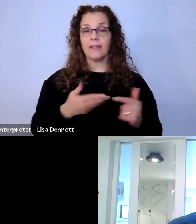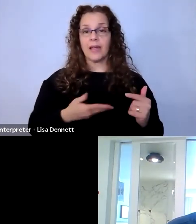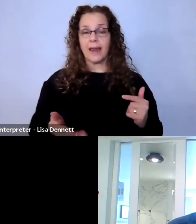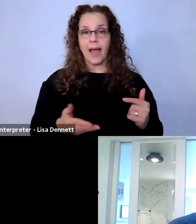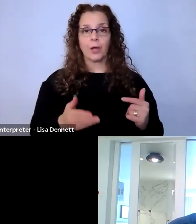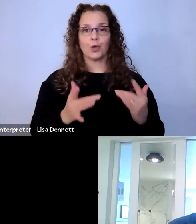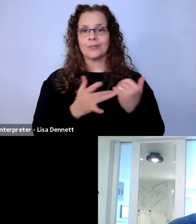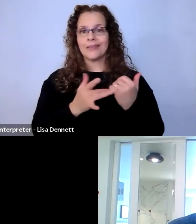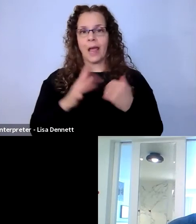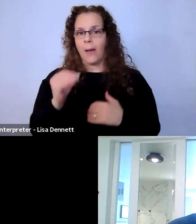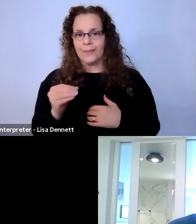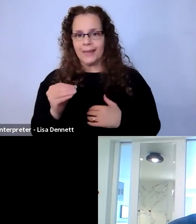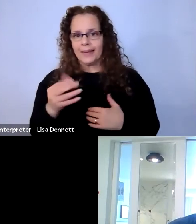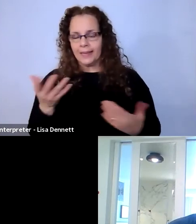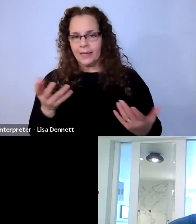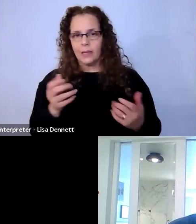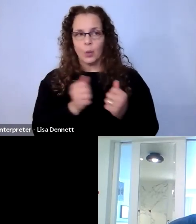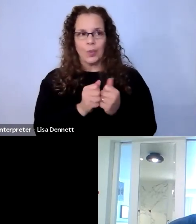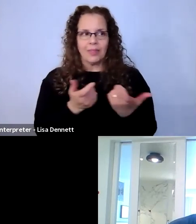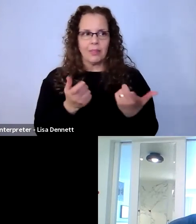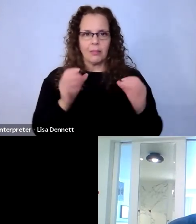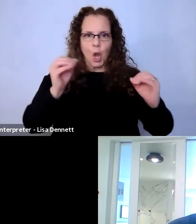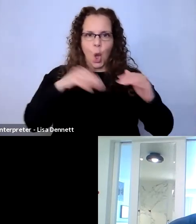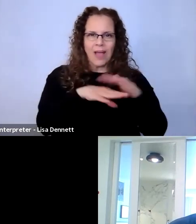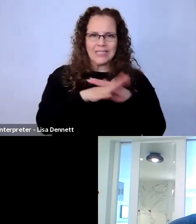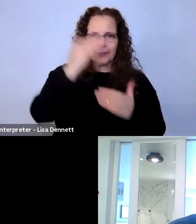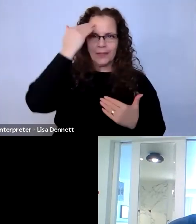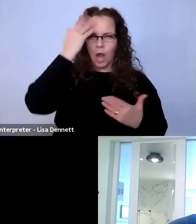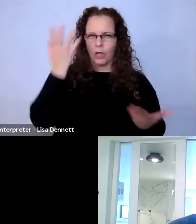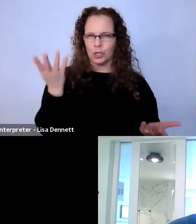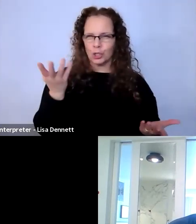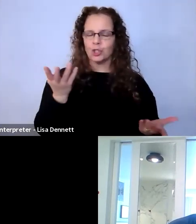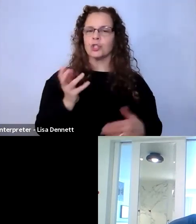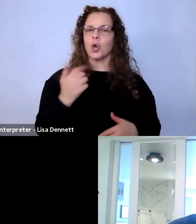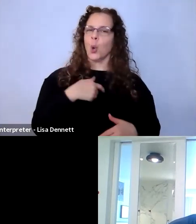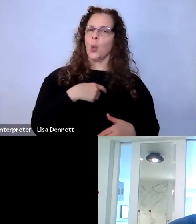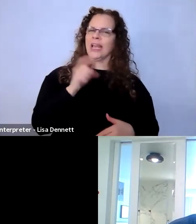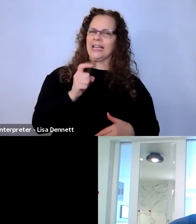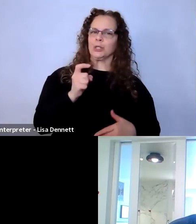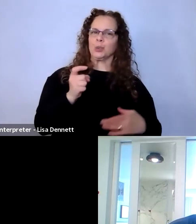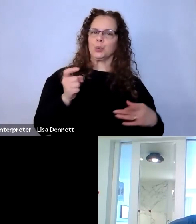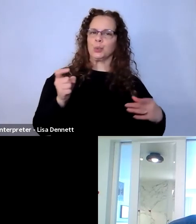with little to no accessibility knowledge, so we need to we're going to close that gap as well to teach access.